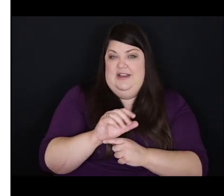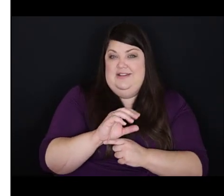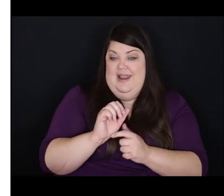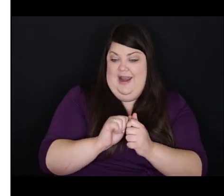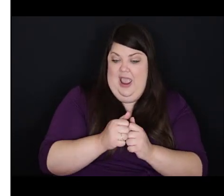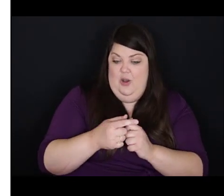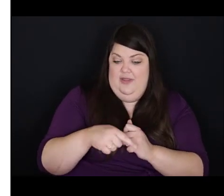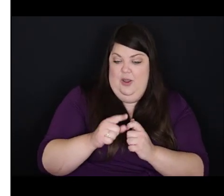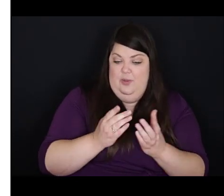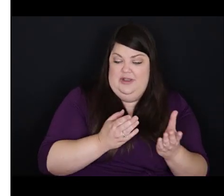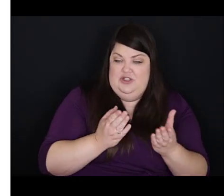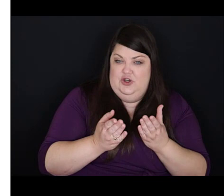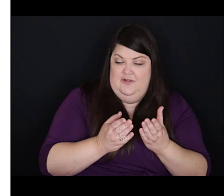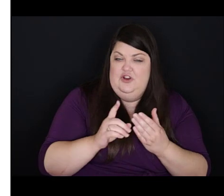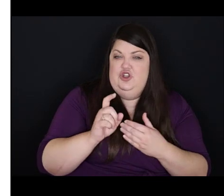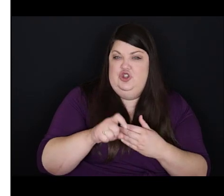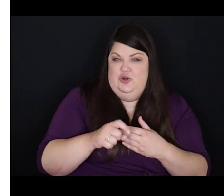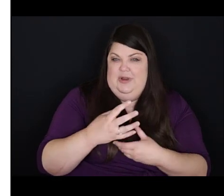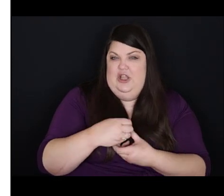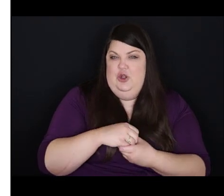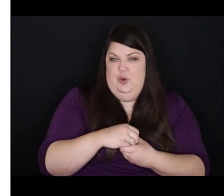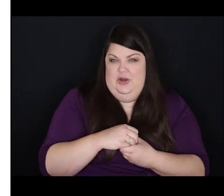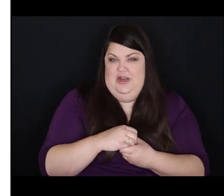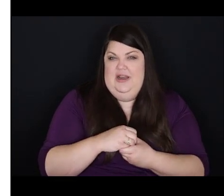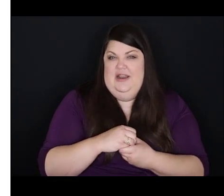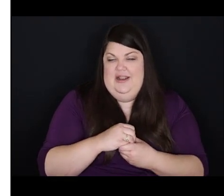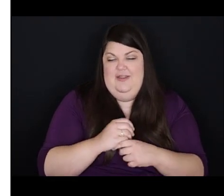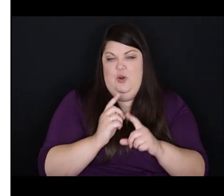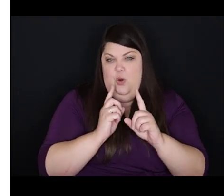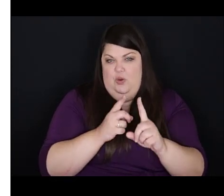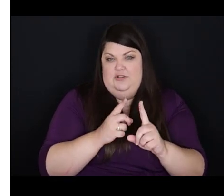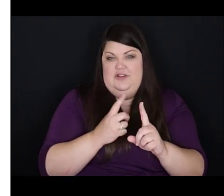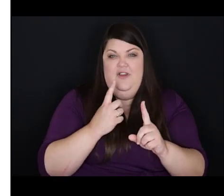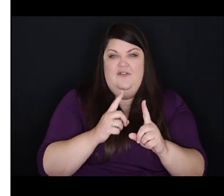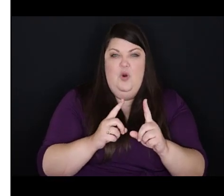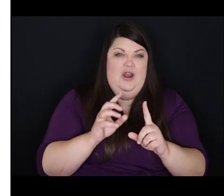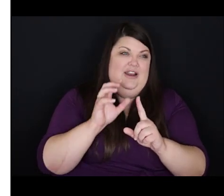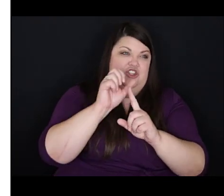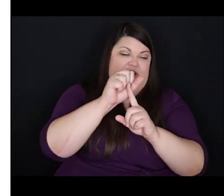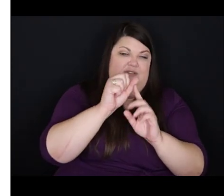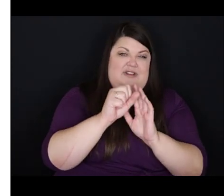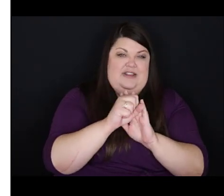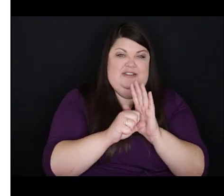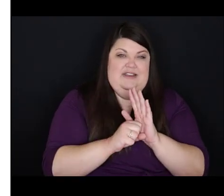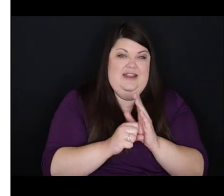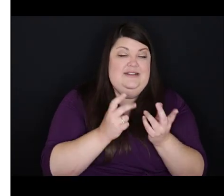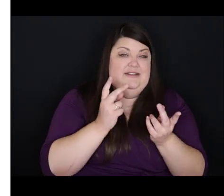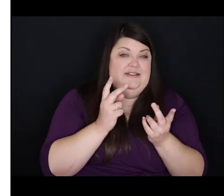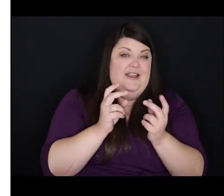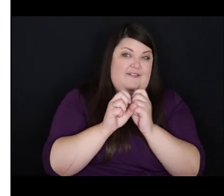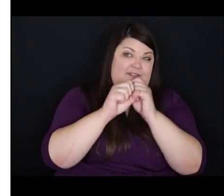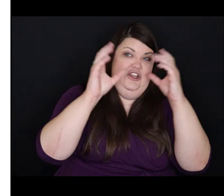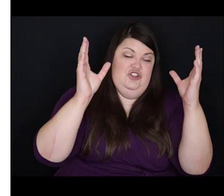they will be served should be included in the goals for achieving the State’s vision based on